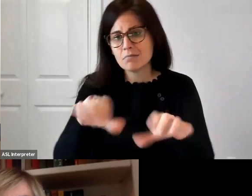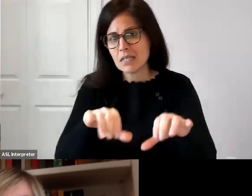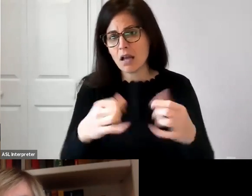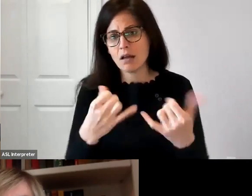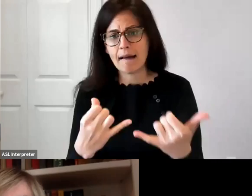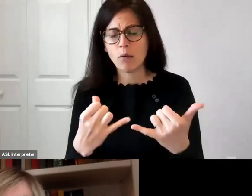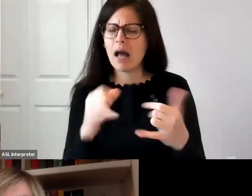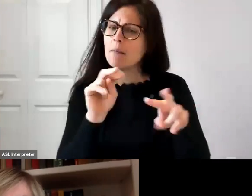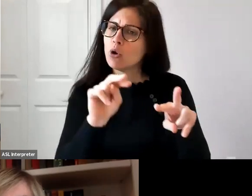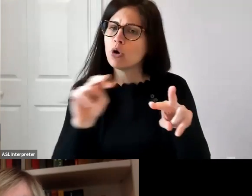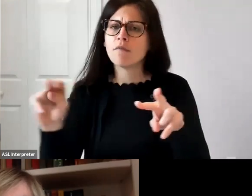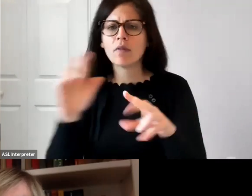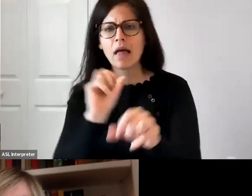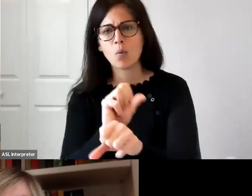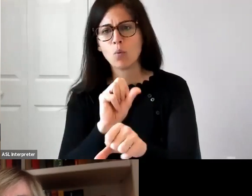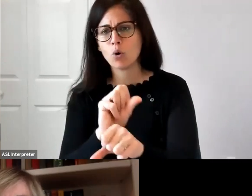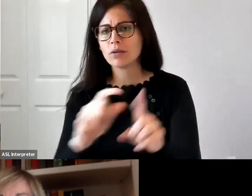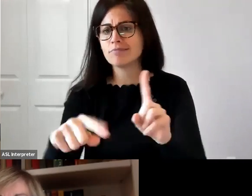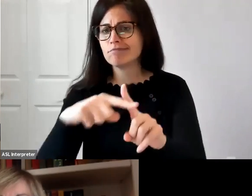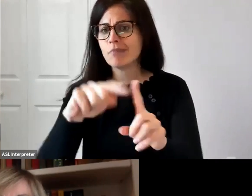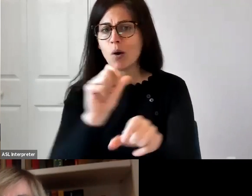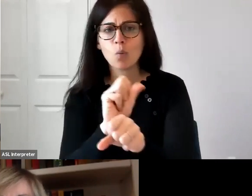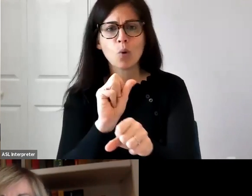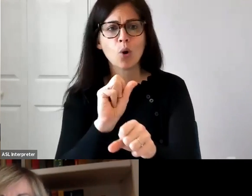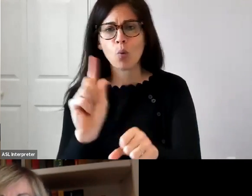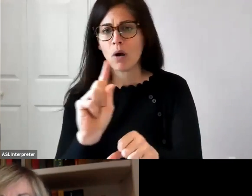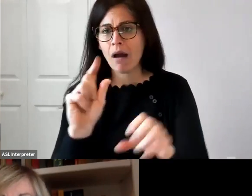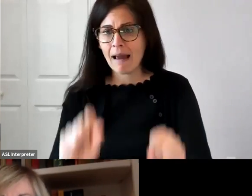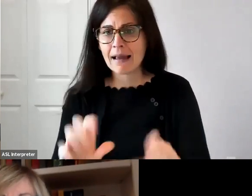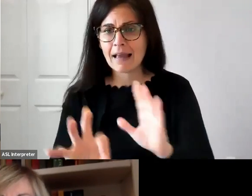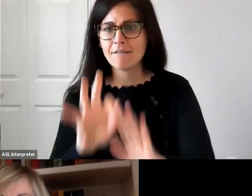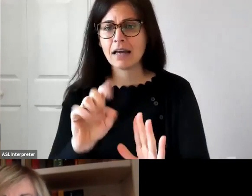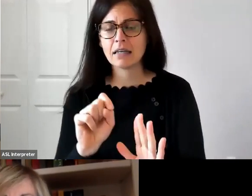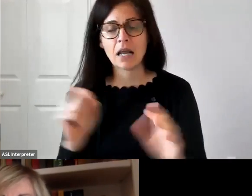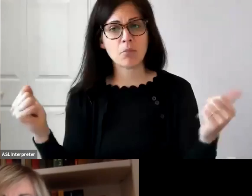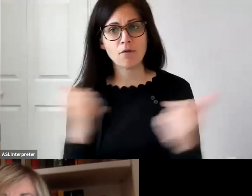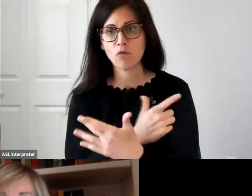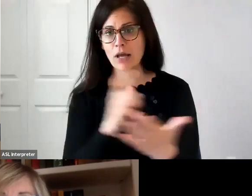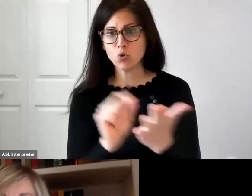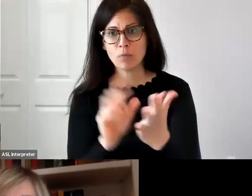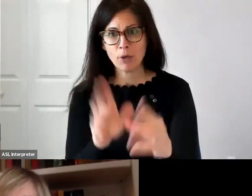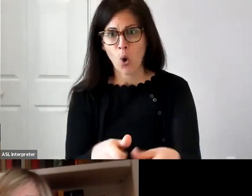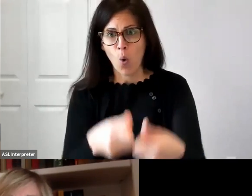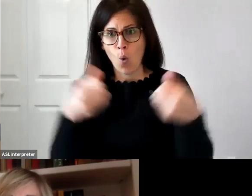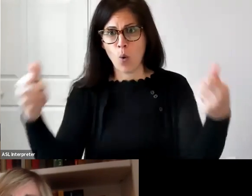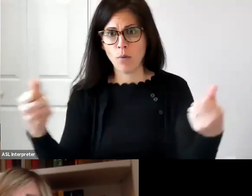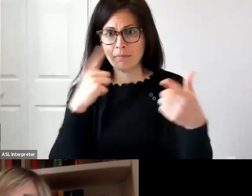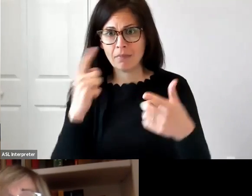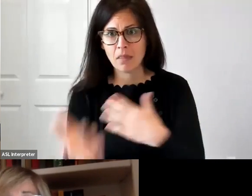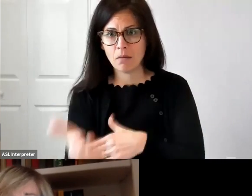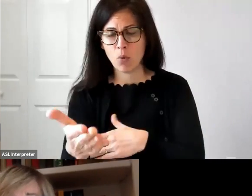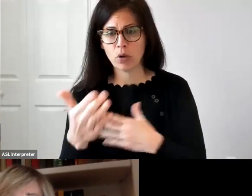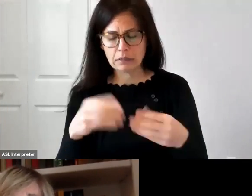that work wherever I can find it and I'm almost afraid to open a newspaper in the morning because it's just so painful,